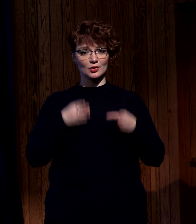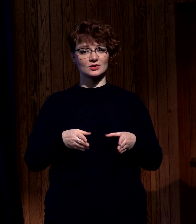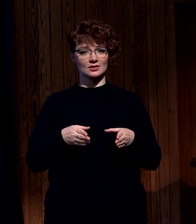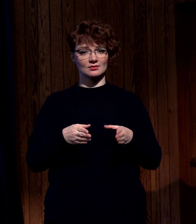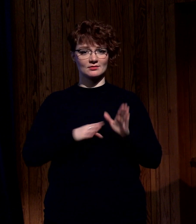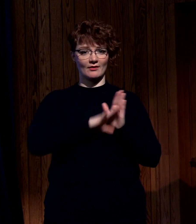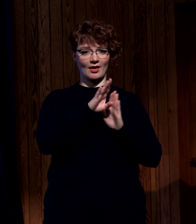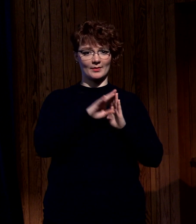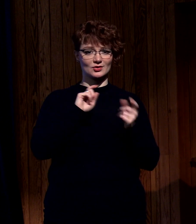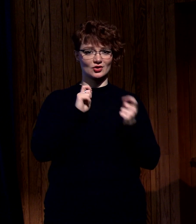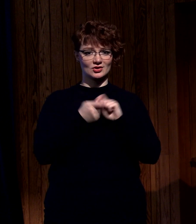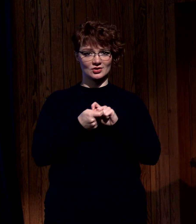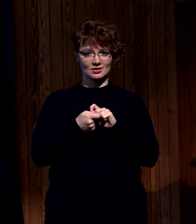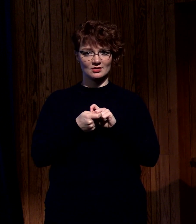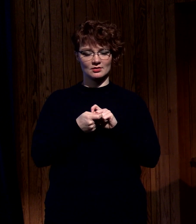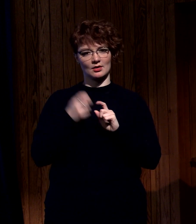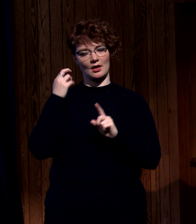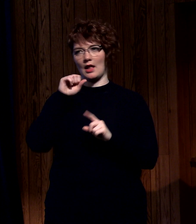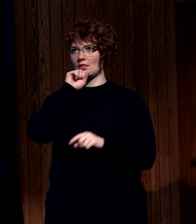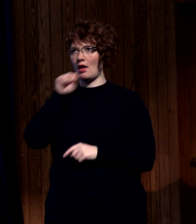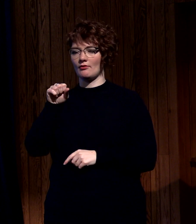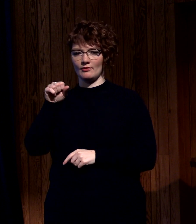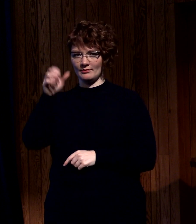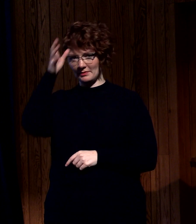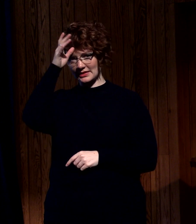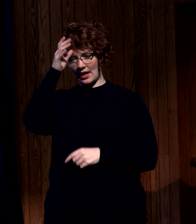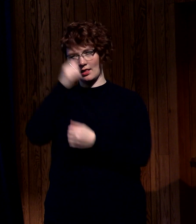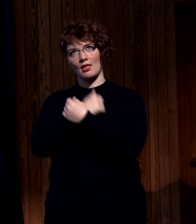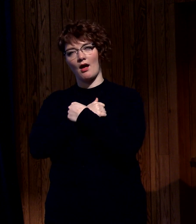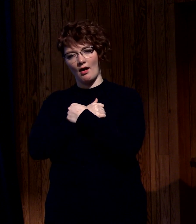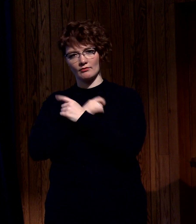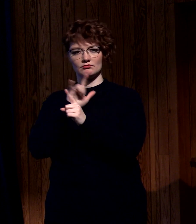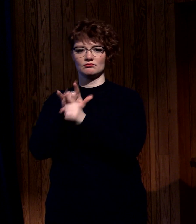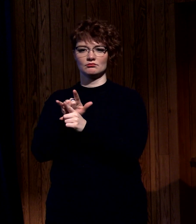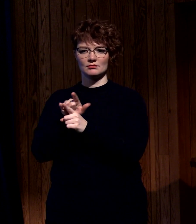love that is, and I love my dad, because he's just an ordinary